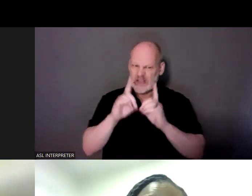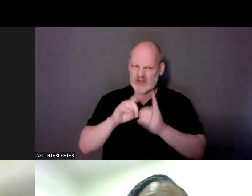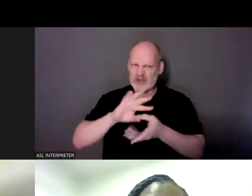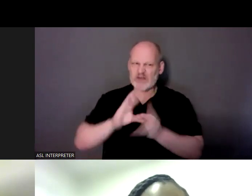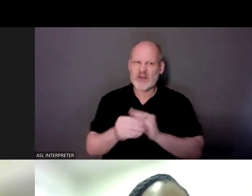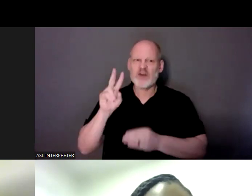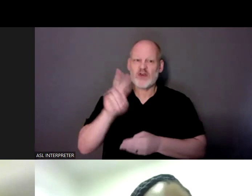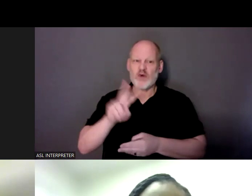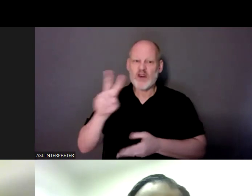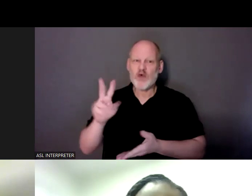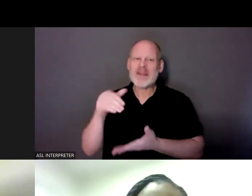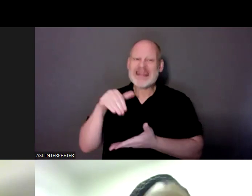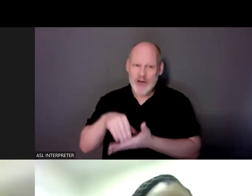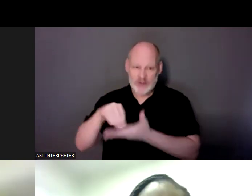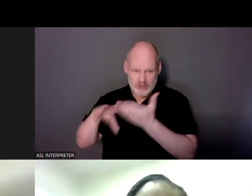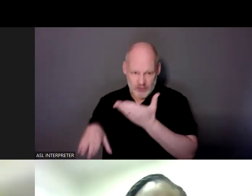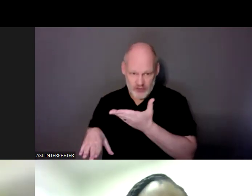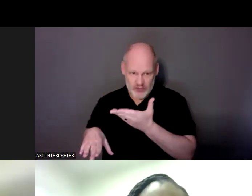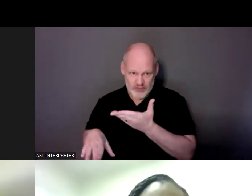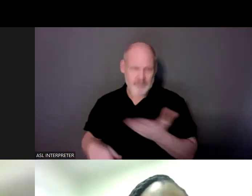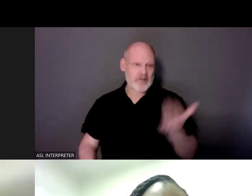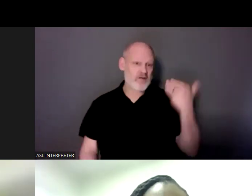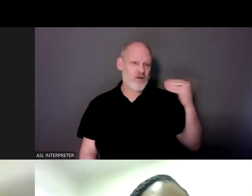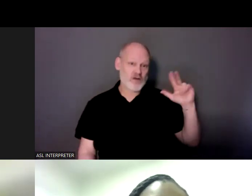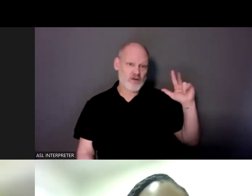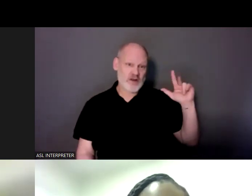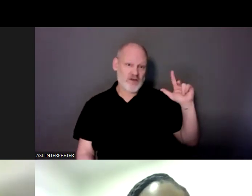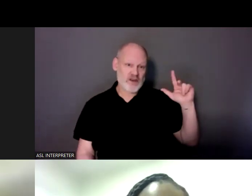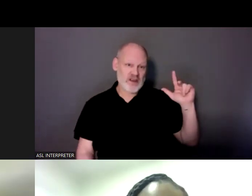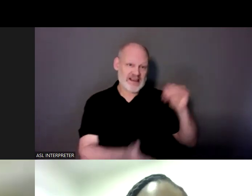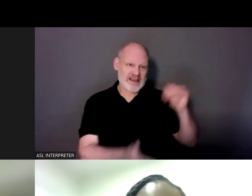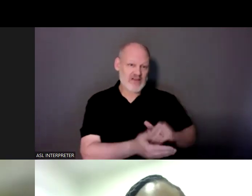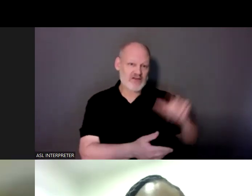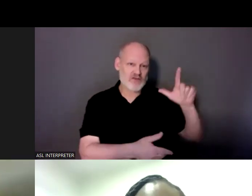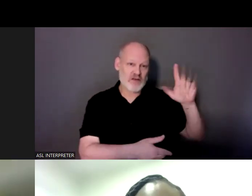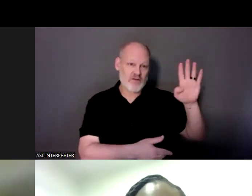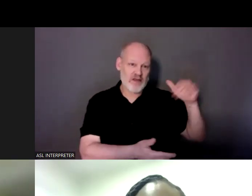which is down from the 23-24 that we had precovid, so we've seen a decrease